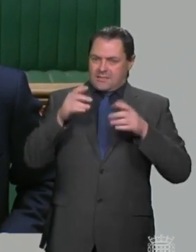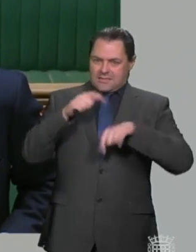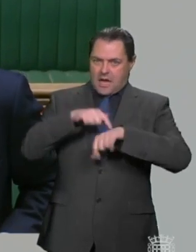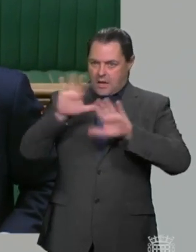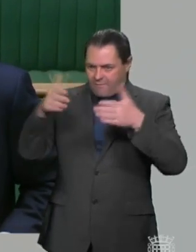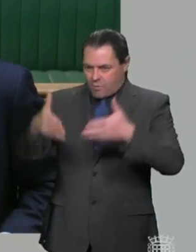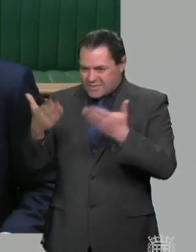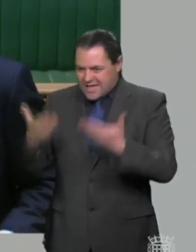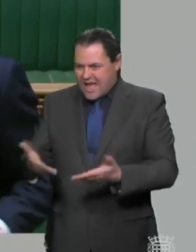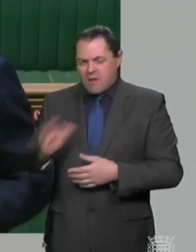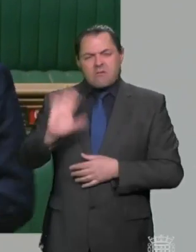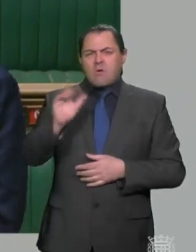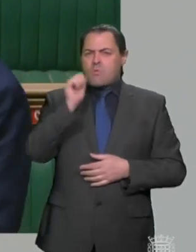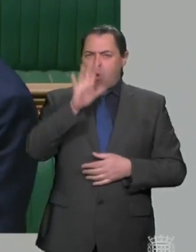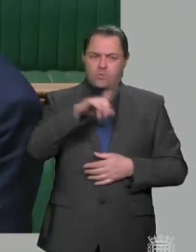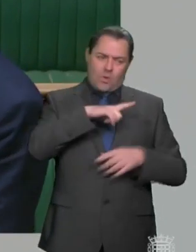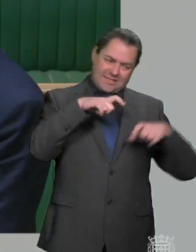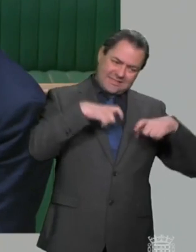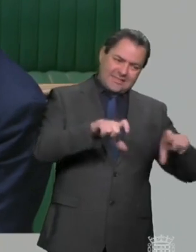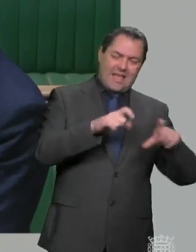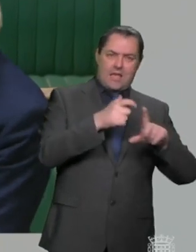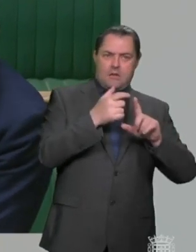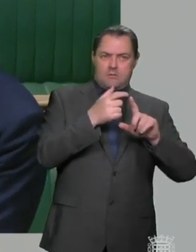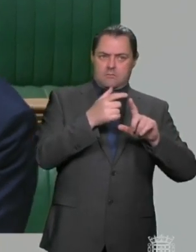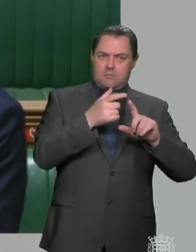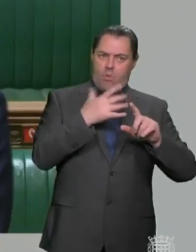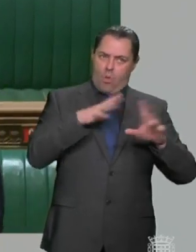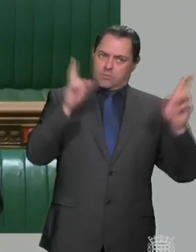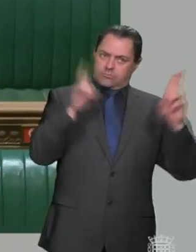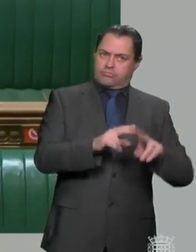now while we are still battling a pandemic. I thought actually that was what the House had